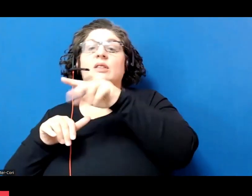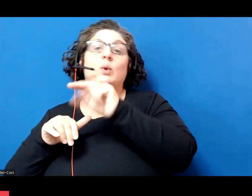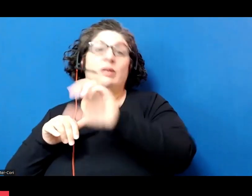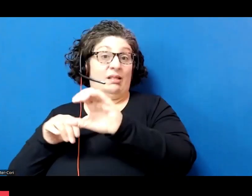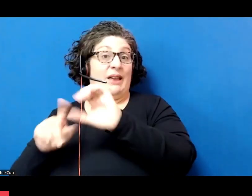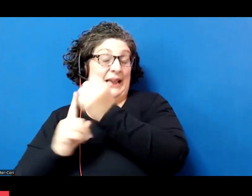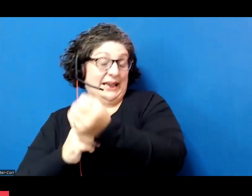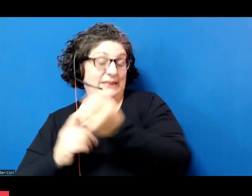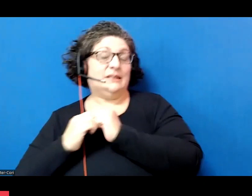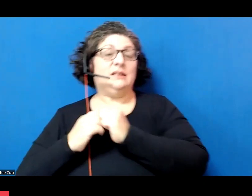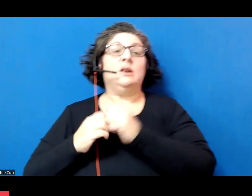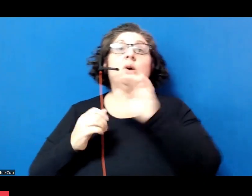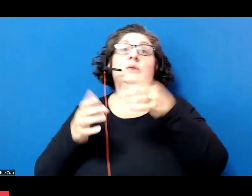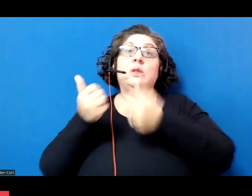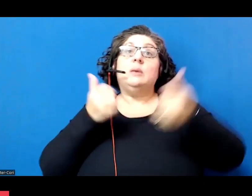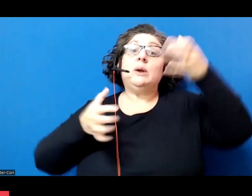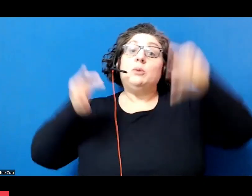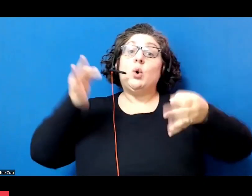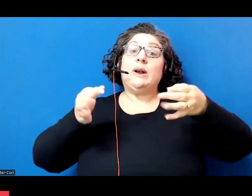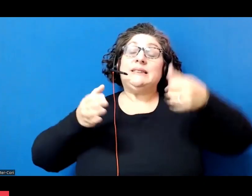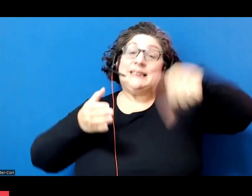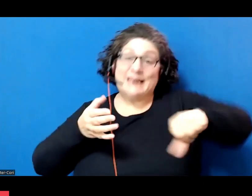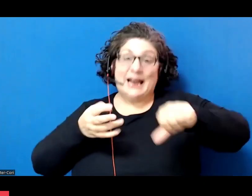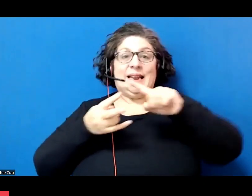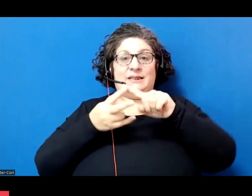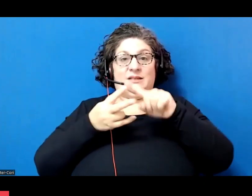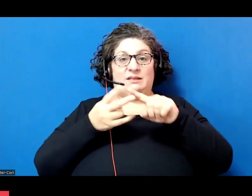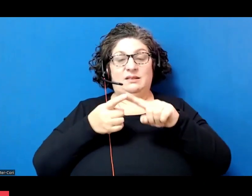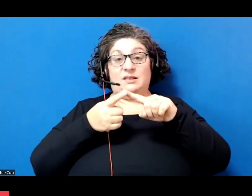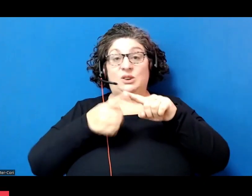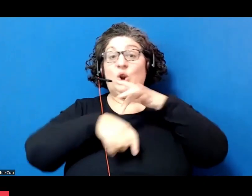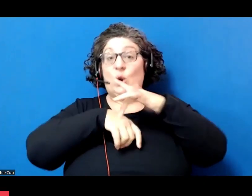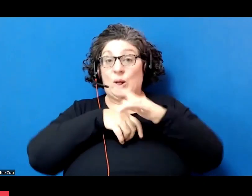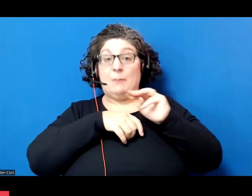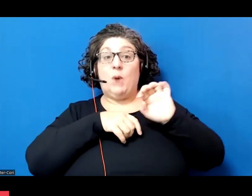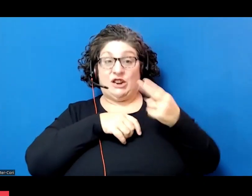Well, the Supreme Court denied that request too. They denied it in early March of this year.